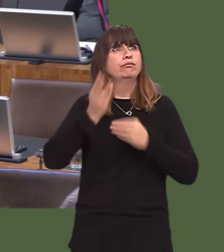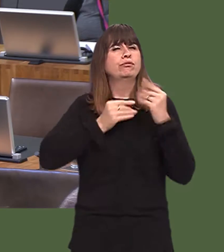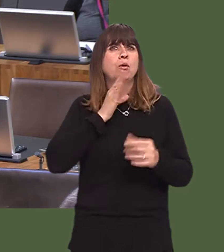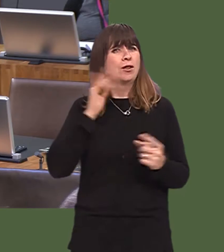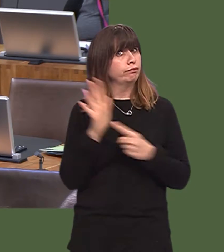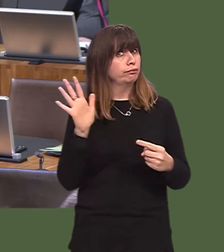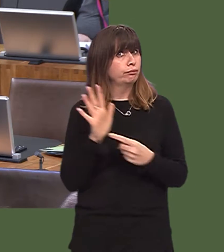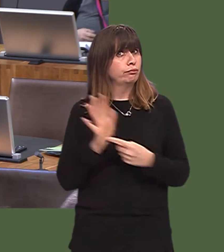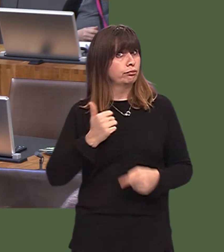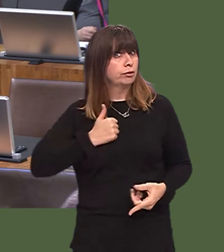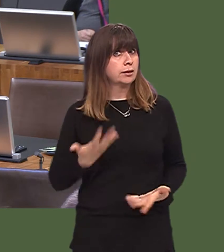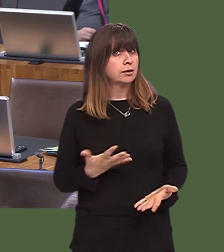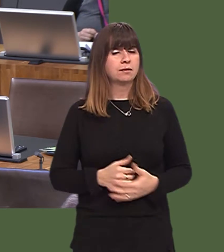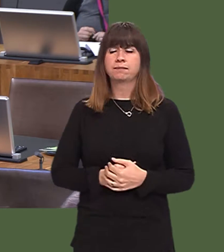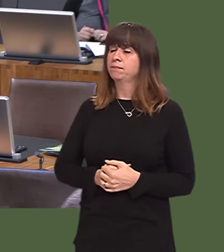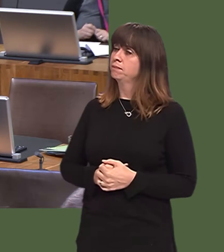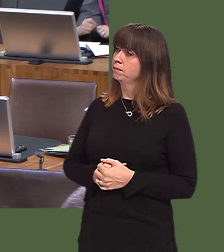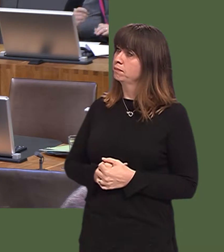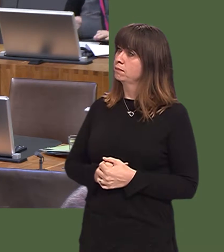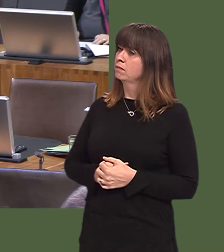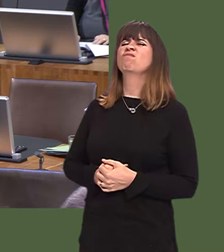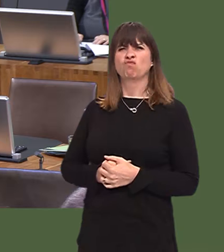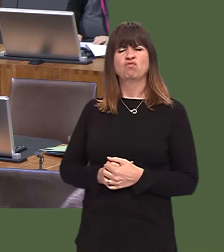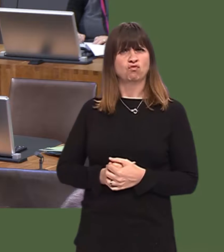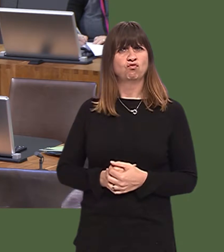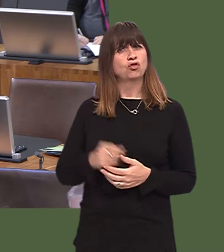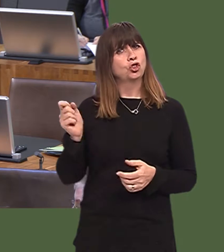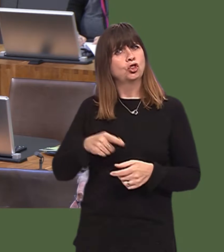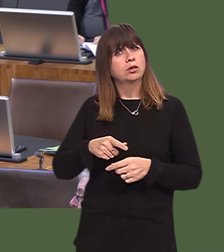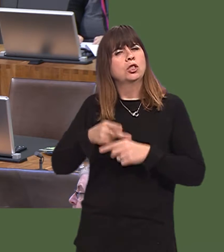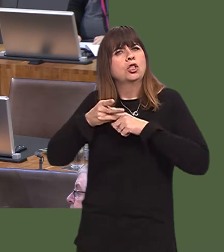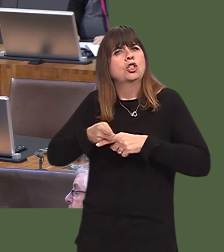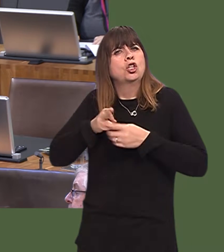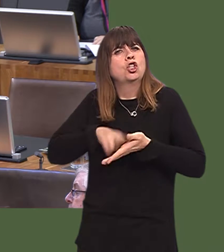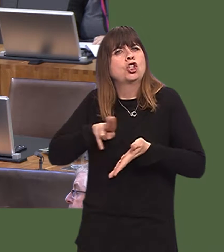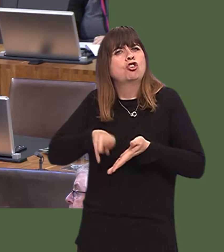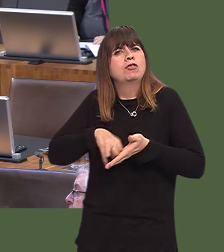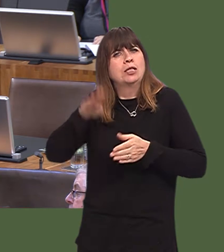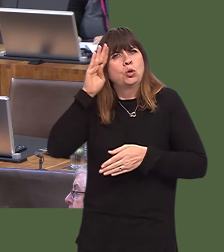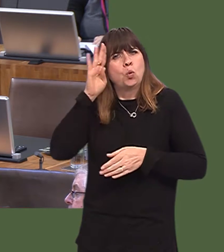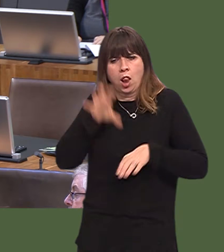We must ensure that there are more places available in nursery schools, but we must